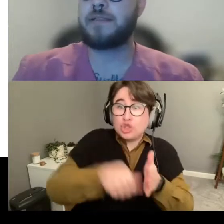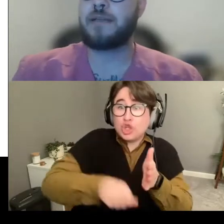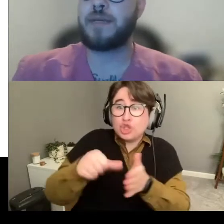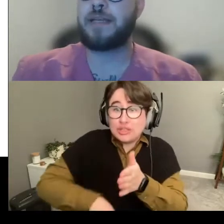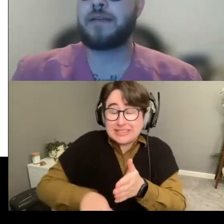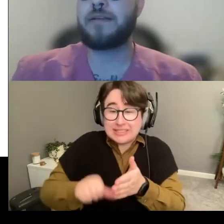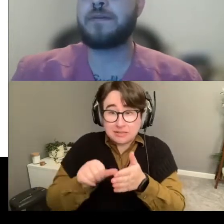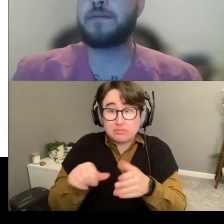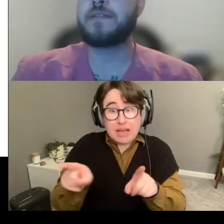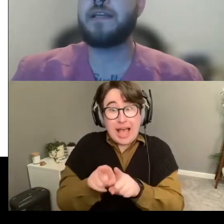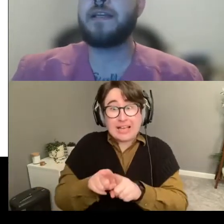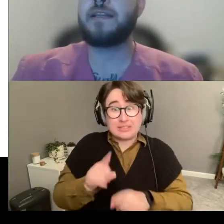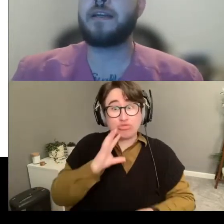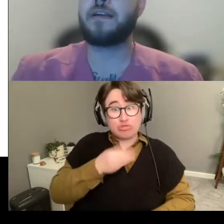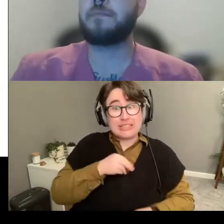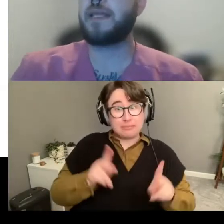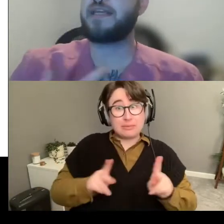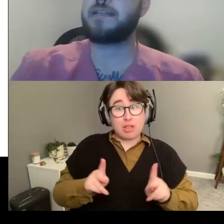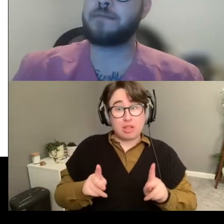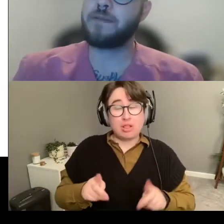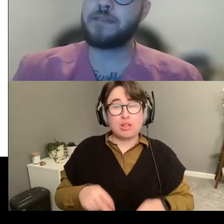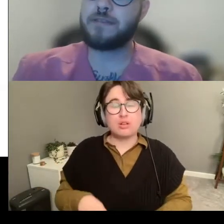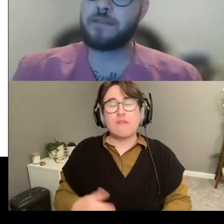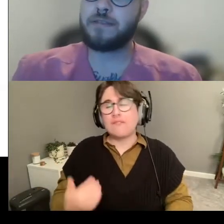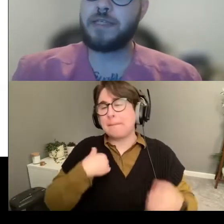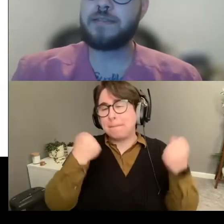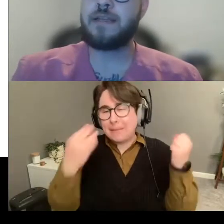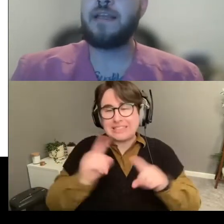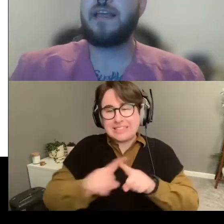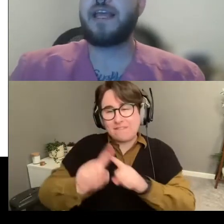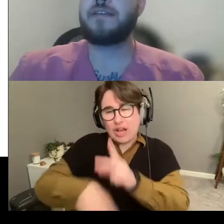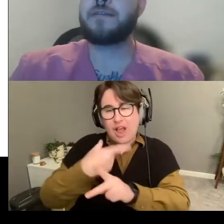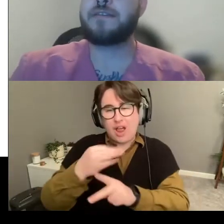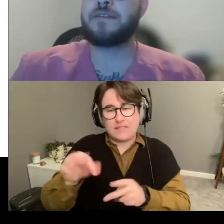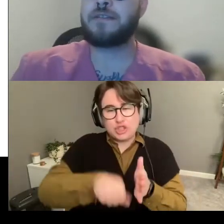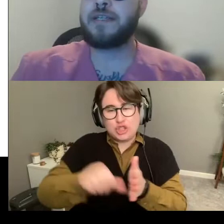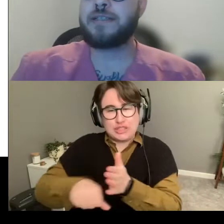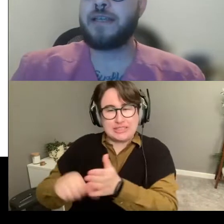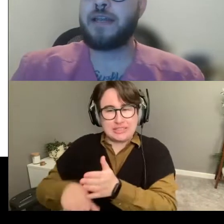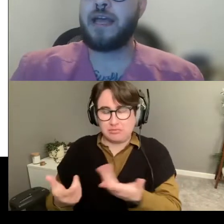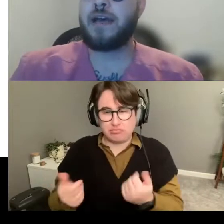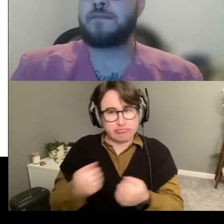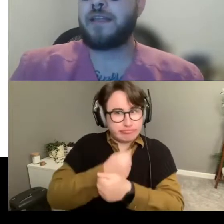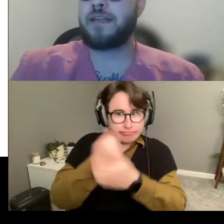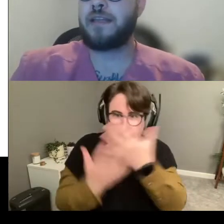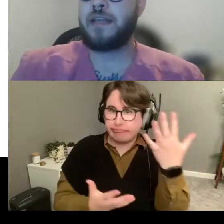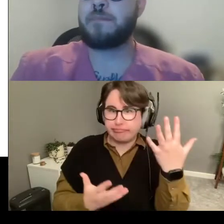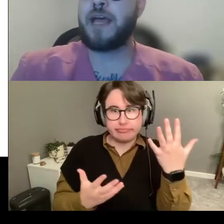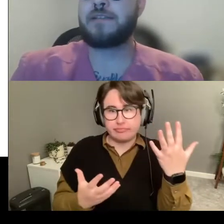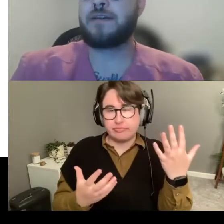and nonbinary folks, there are many different surgeries, and those surgeries can have an impact